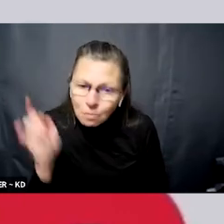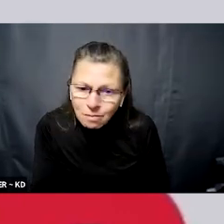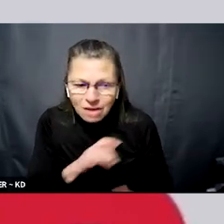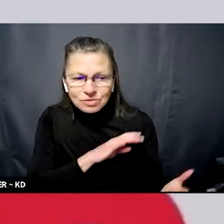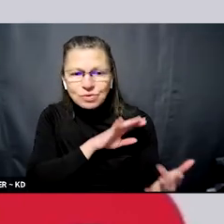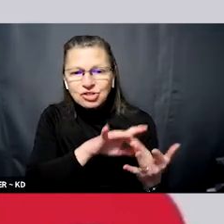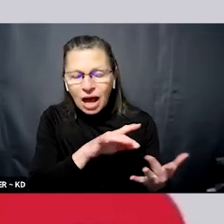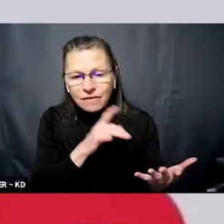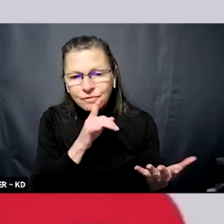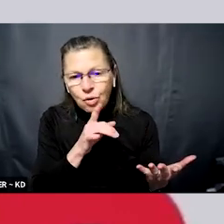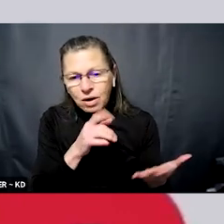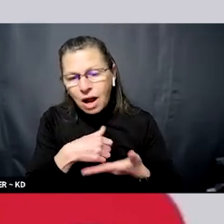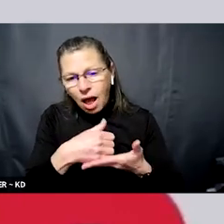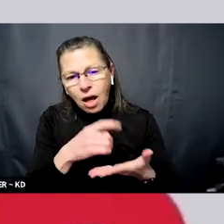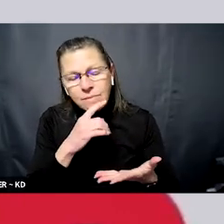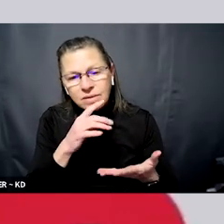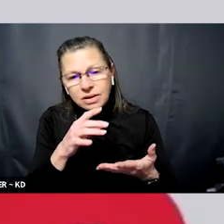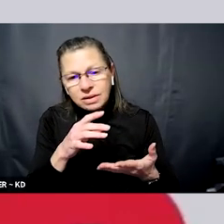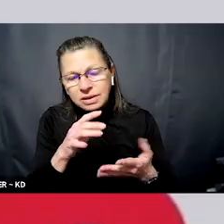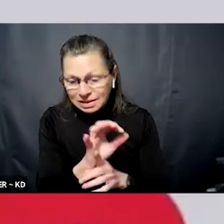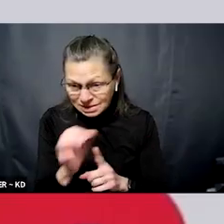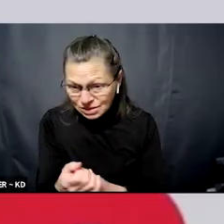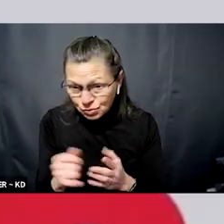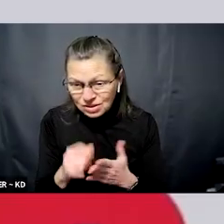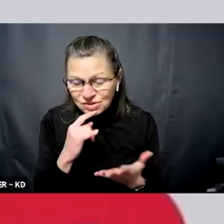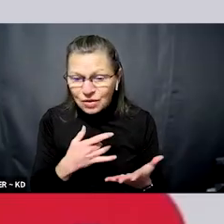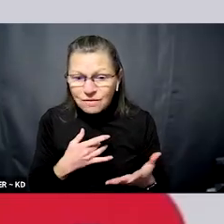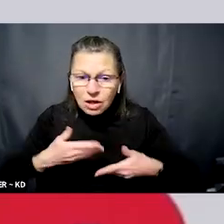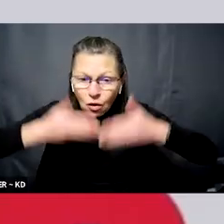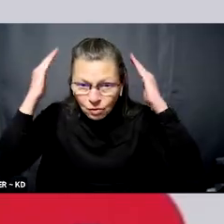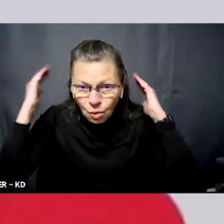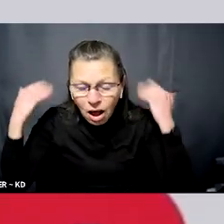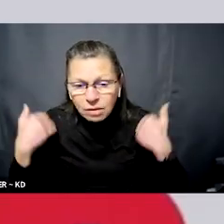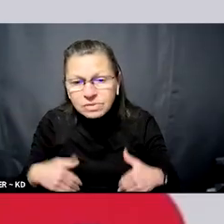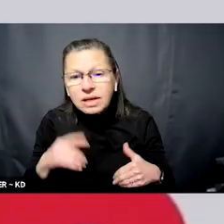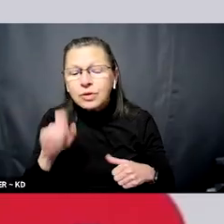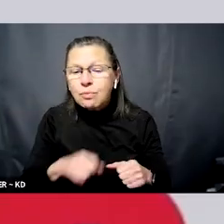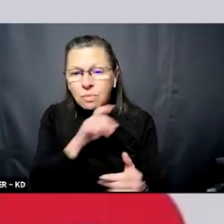in situations where you are feeling overwhelmed that you have to reach out. So, the moment that I